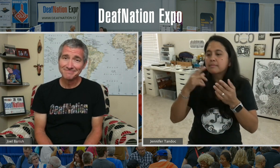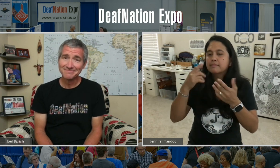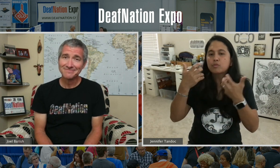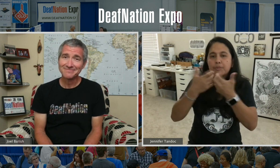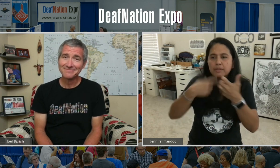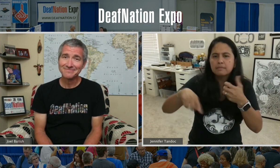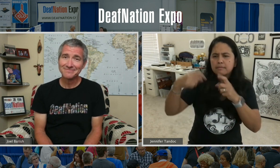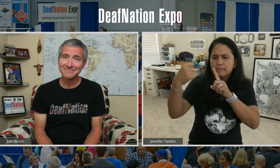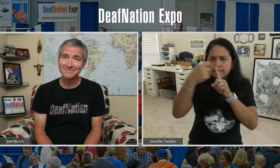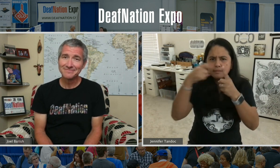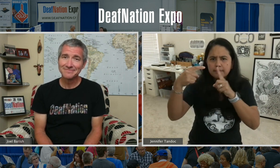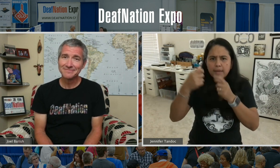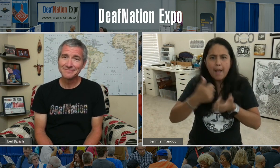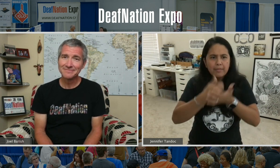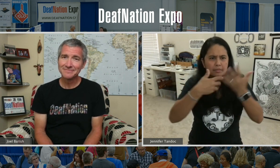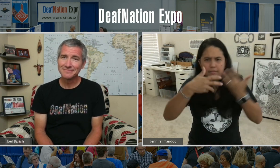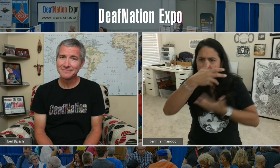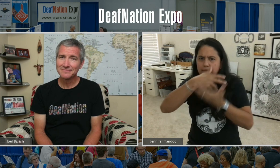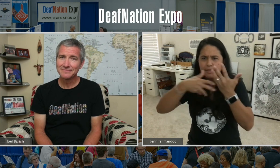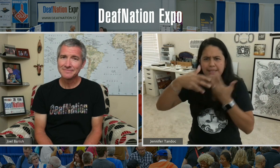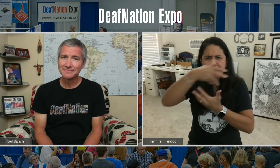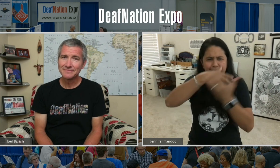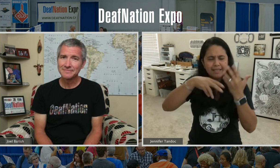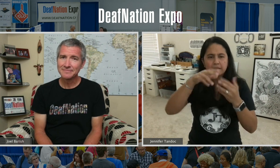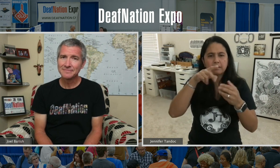Sometimes my roommates’ stimulation helps me.